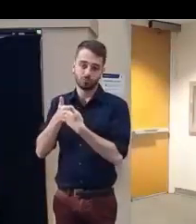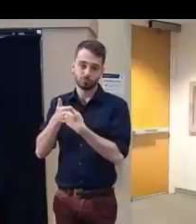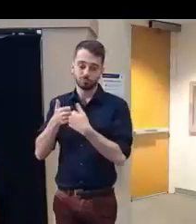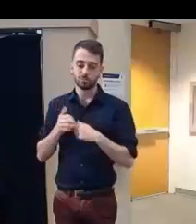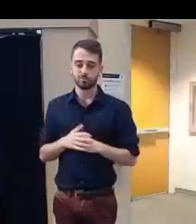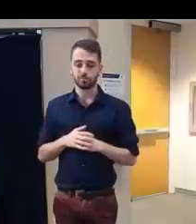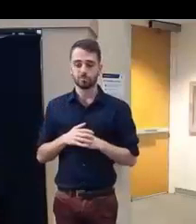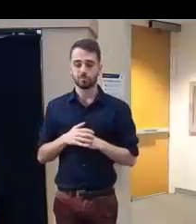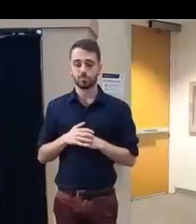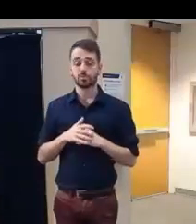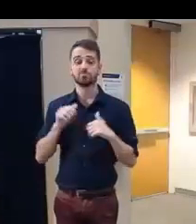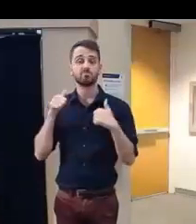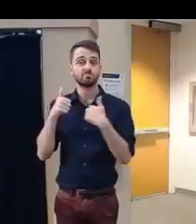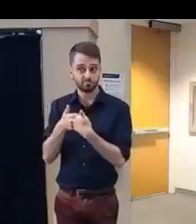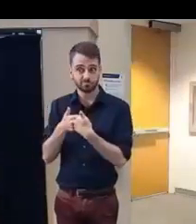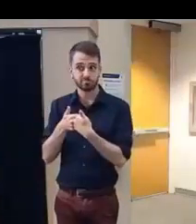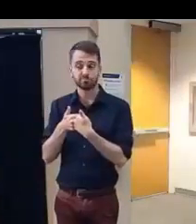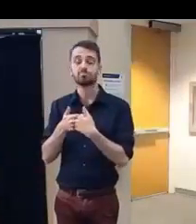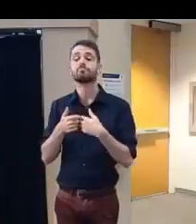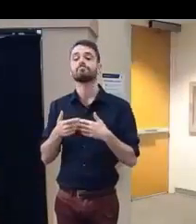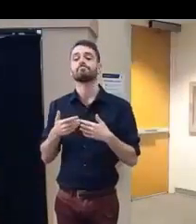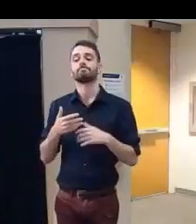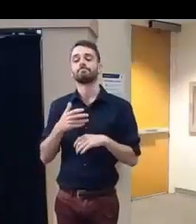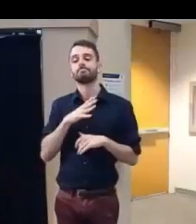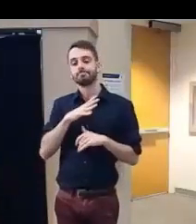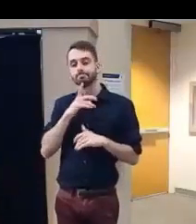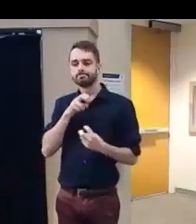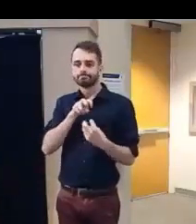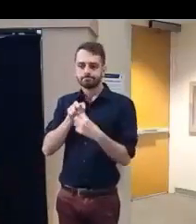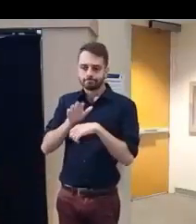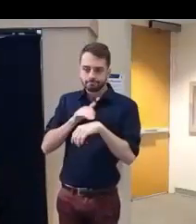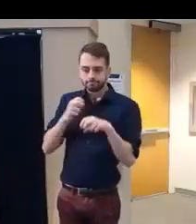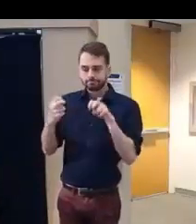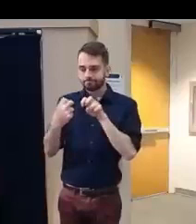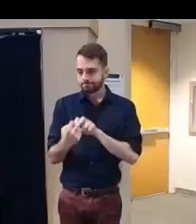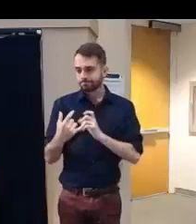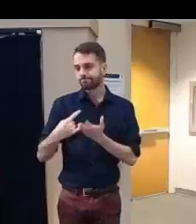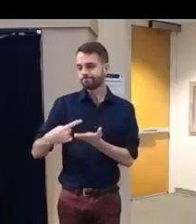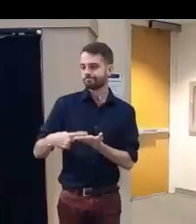to talk to them and facilitate their Improvement to give formative feedback and summative feedback